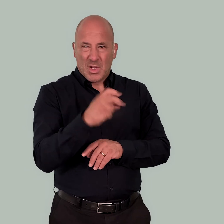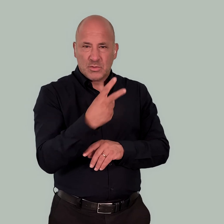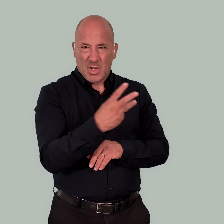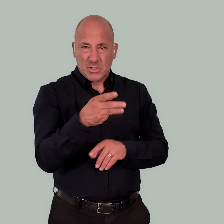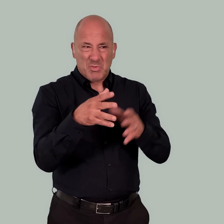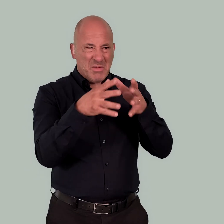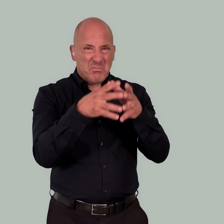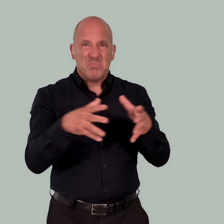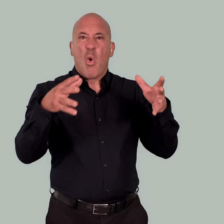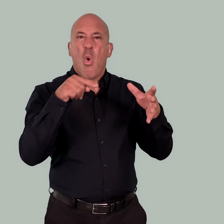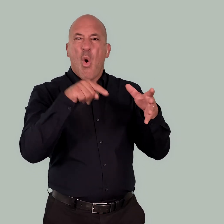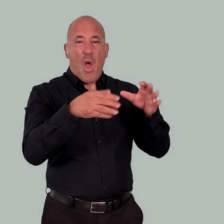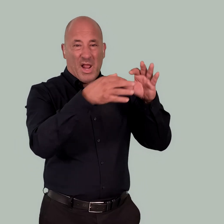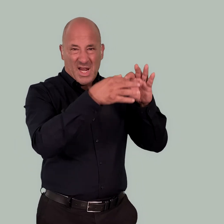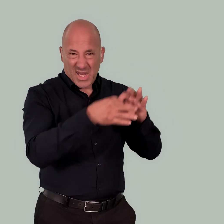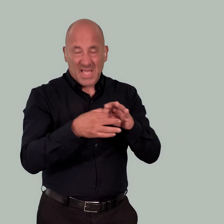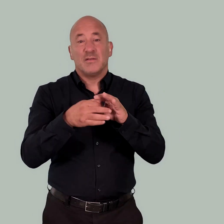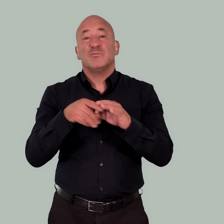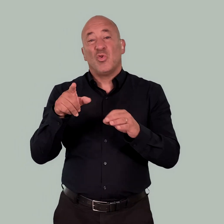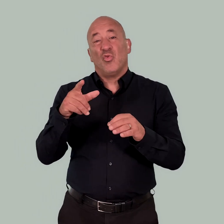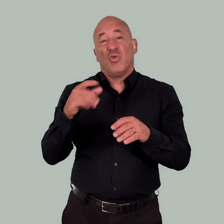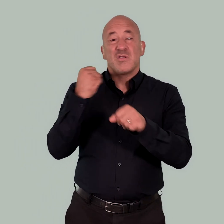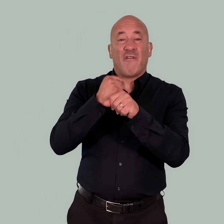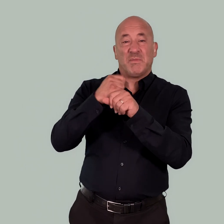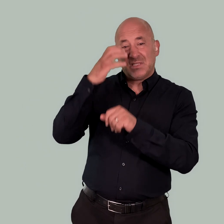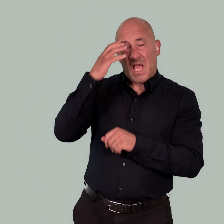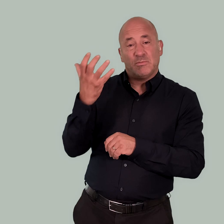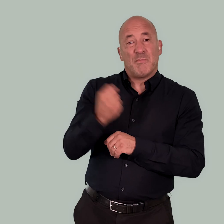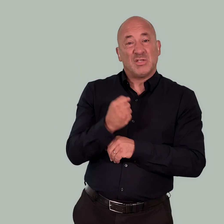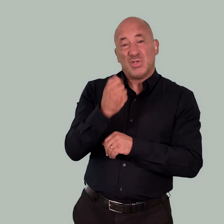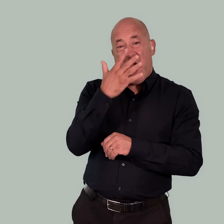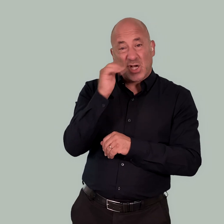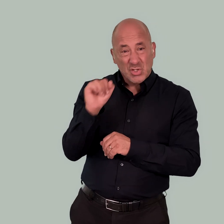between 2013 and 2023 is linked to the increasing state pension age